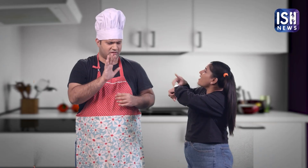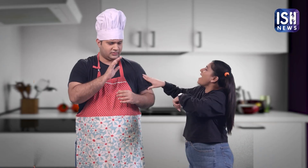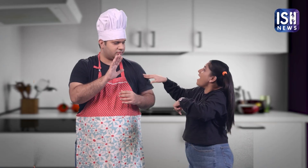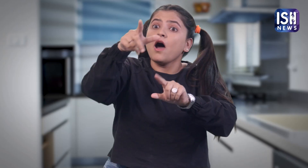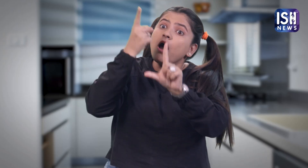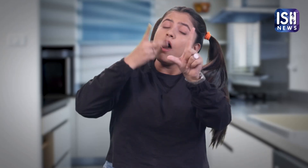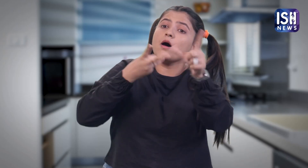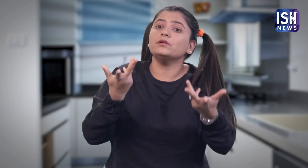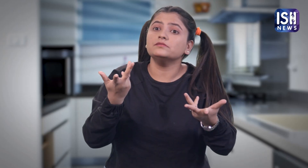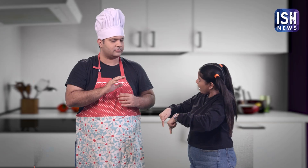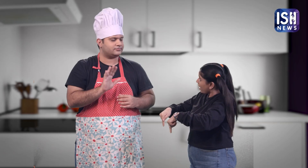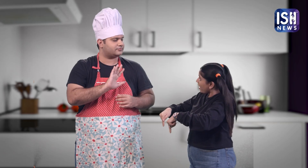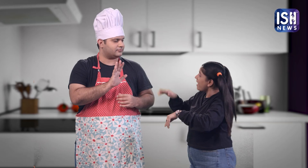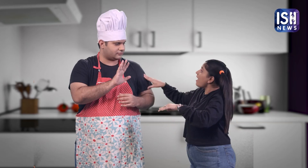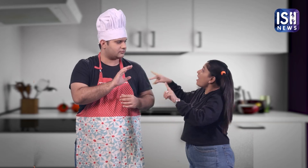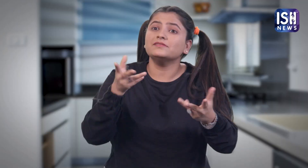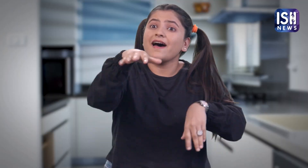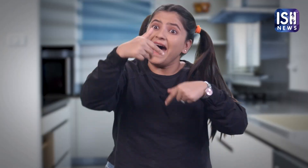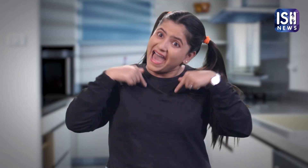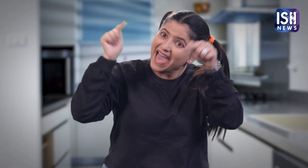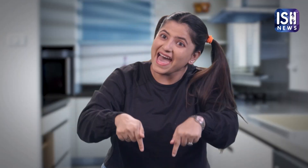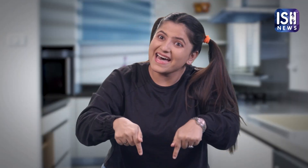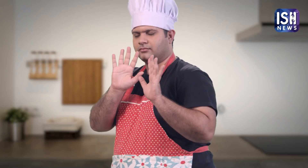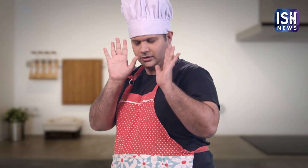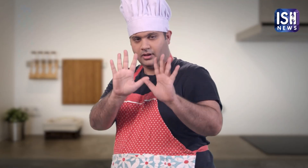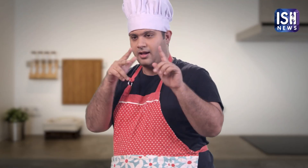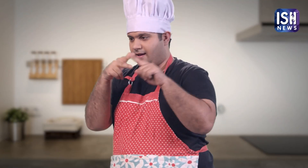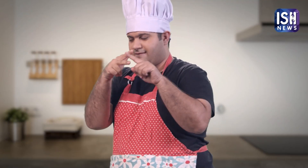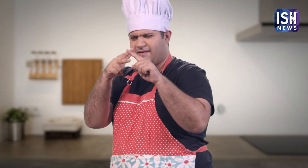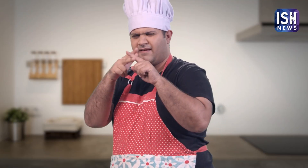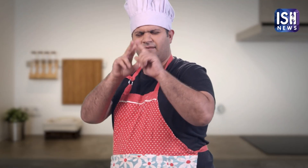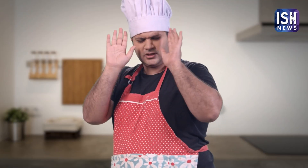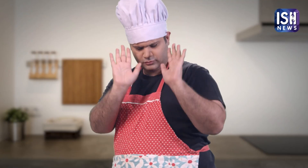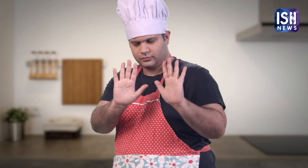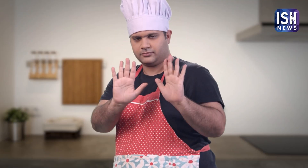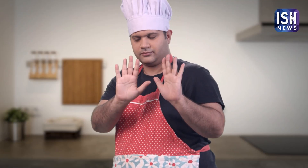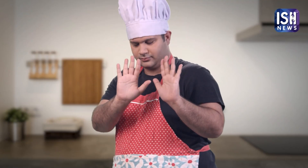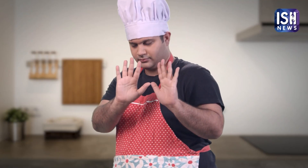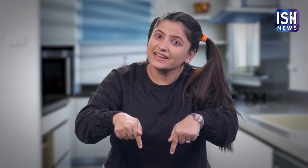How many years? No no.. I come here for the course? Aree wait stop interrupting me!